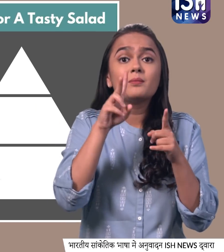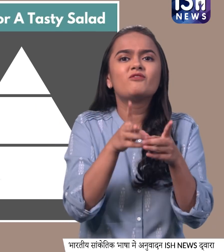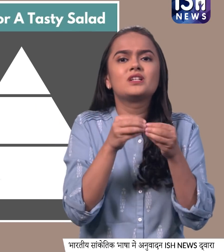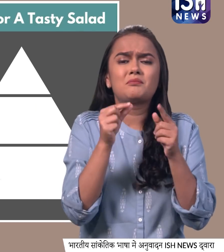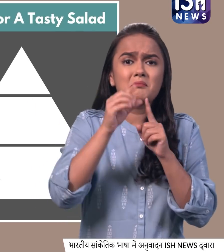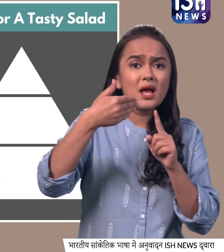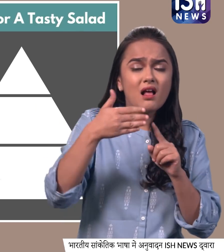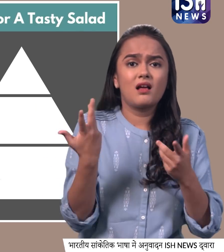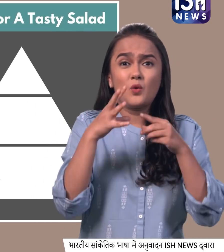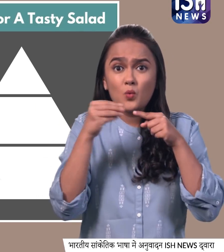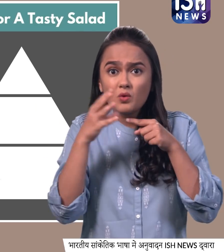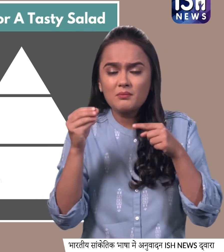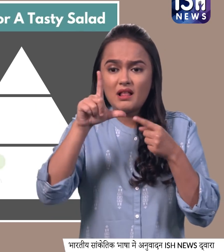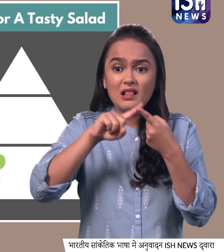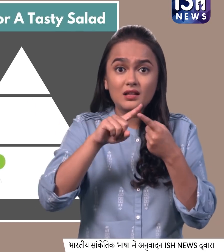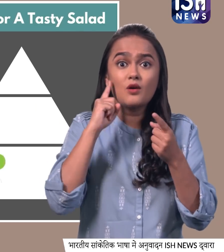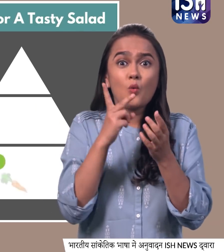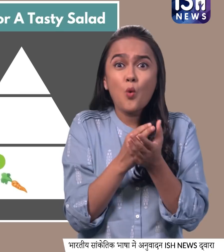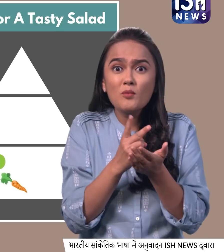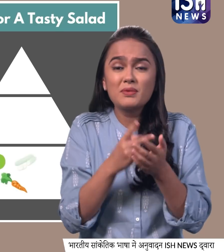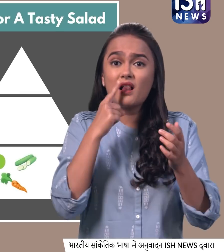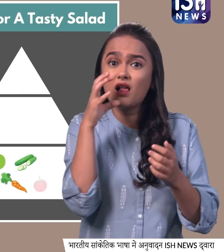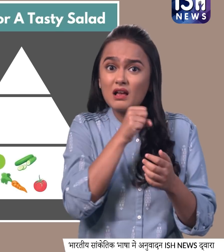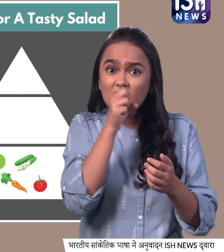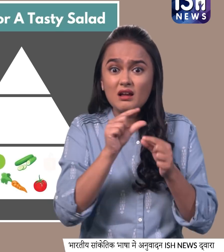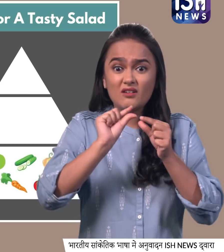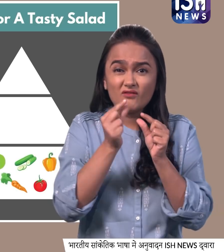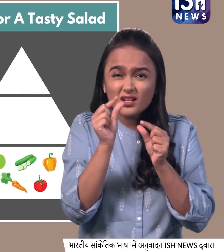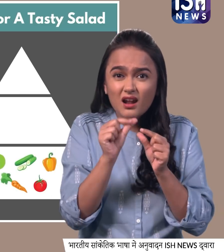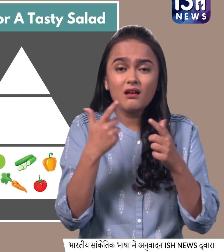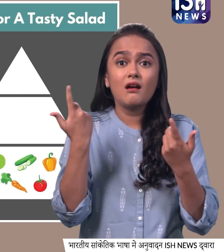like spinach, coriander, lettuce, cabbage, carrot, cucumber, tomato, capsicum